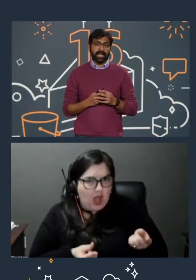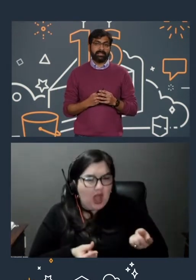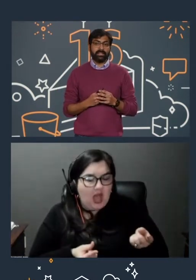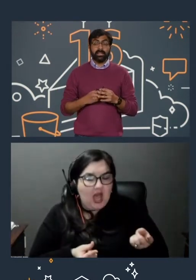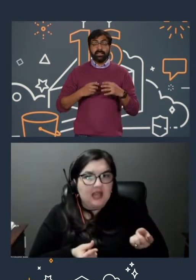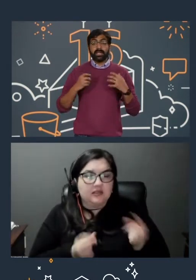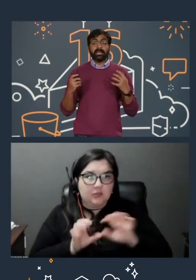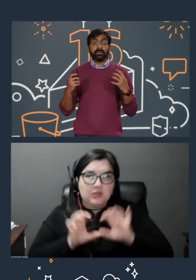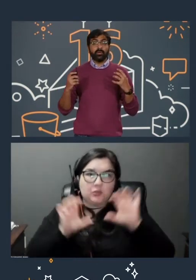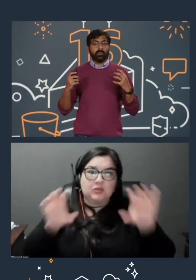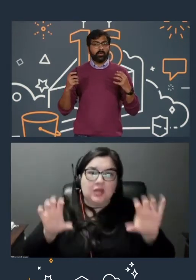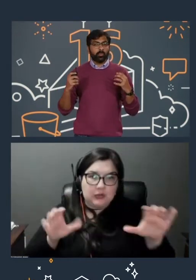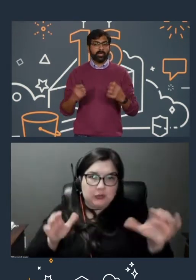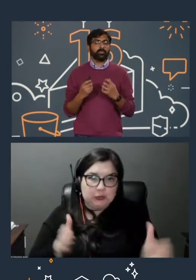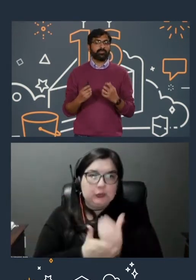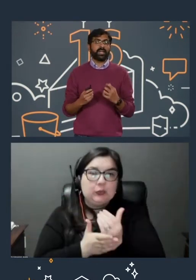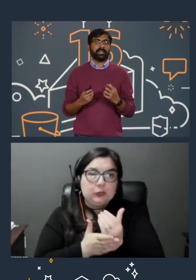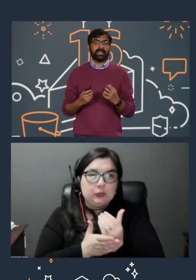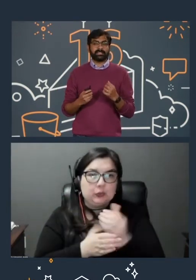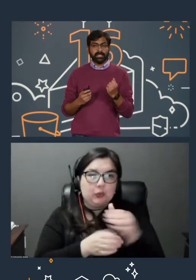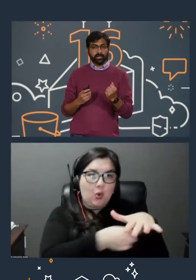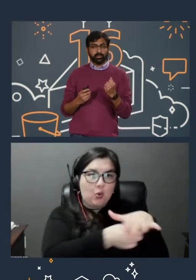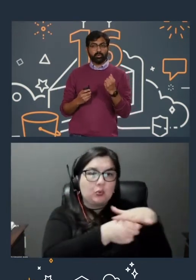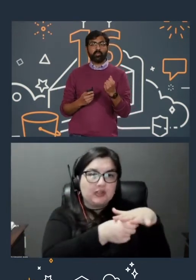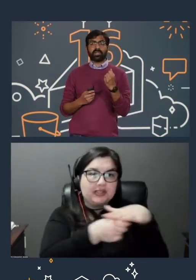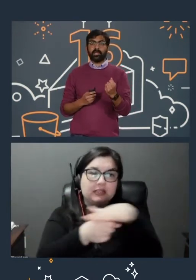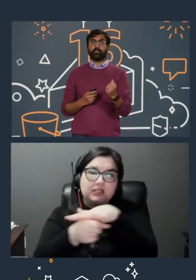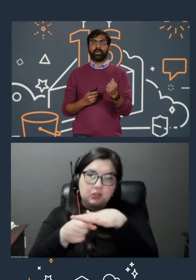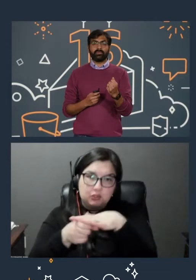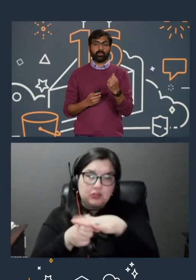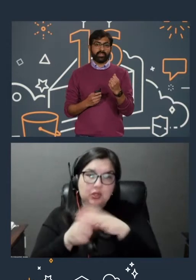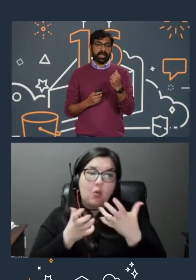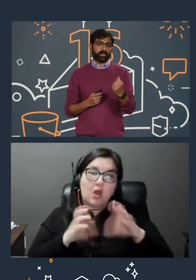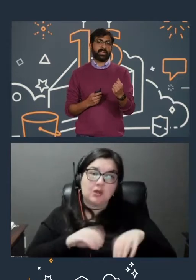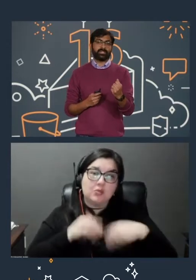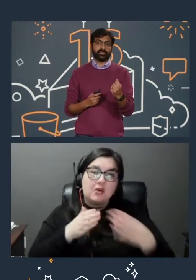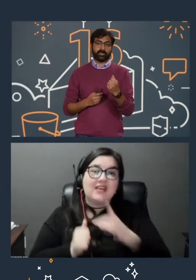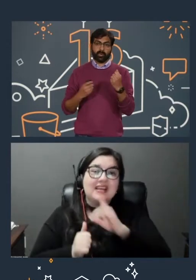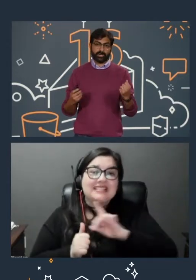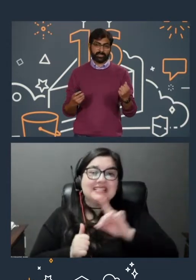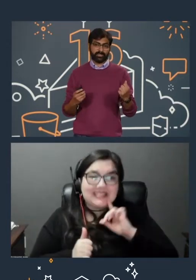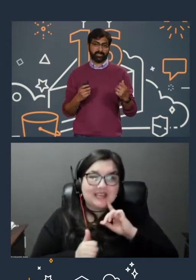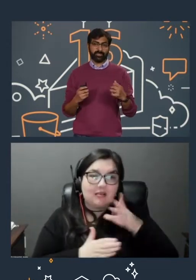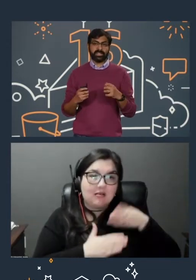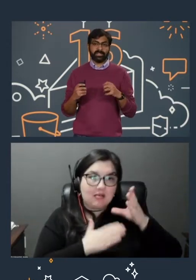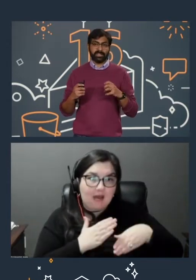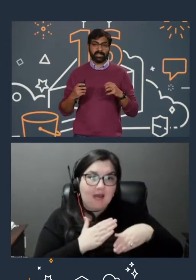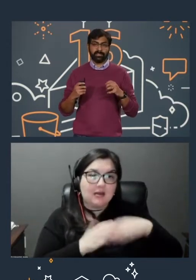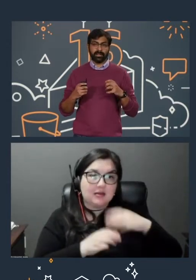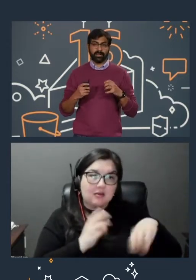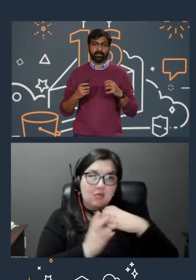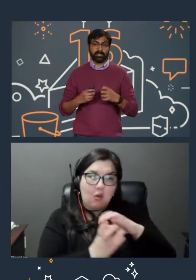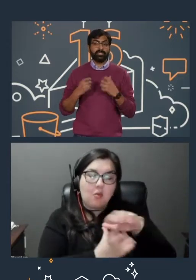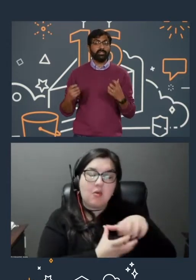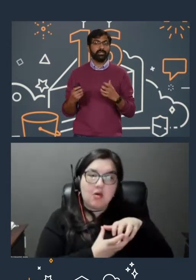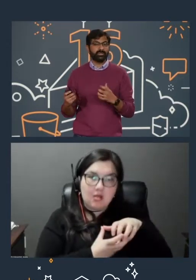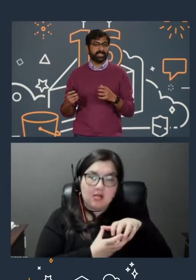And then they want to provide a single global endpoint for their applications and partners so that they can continue using